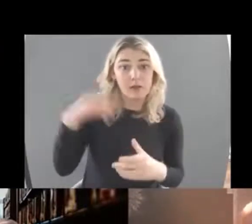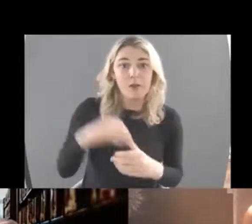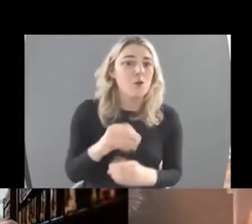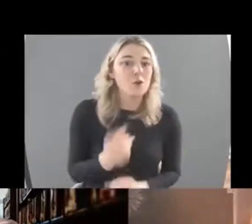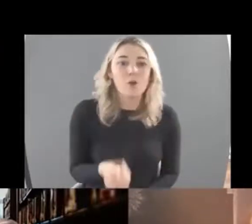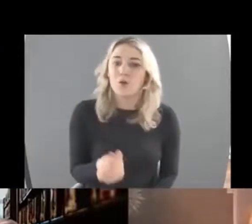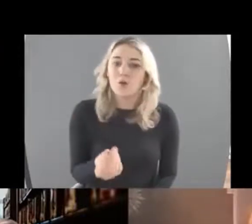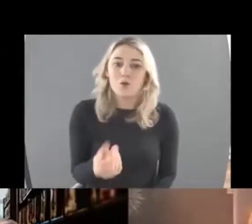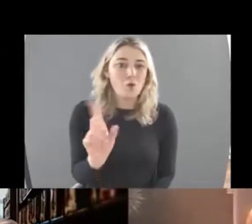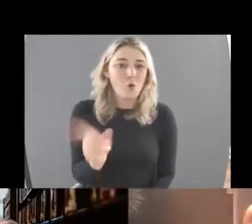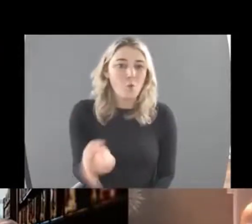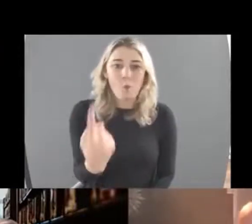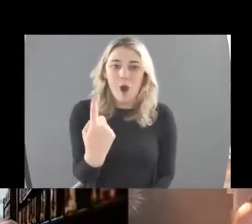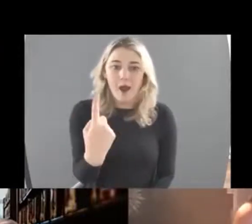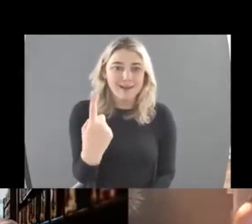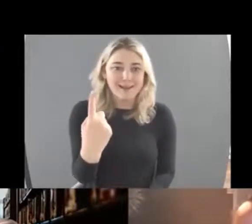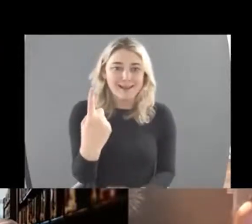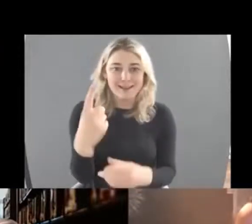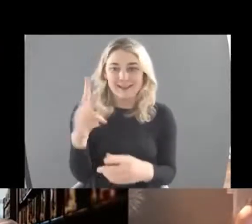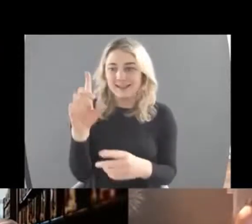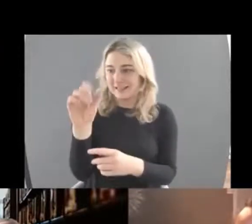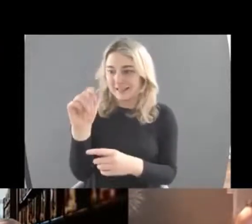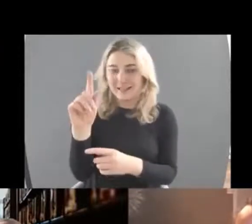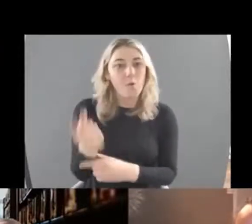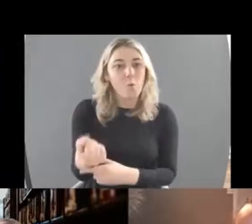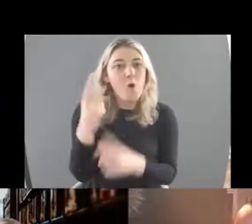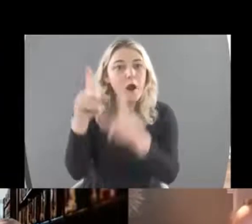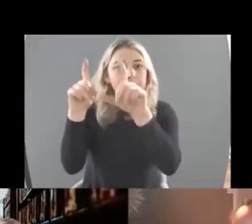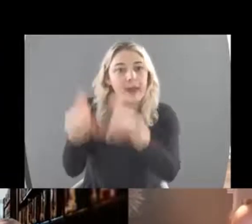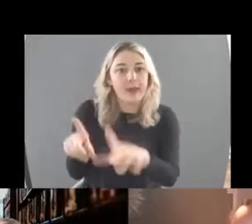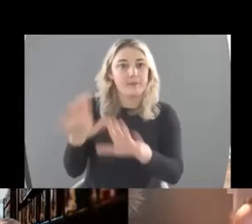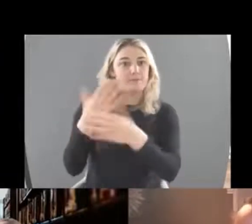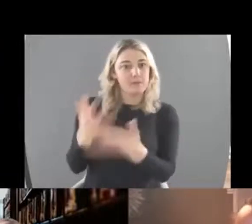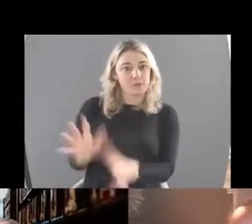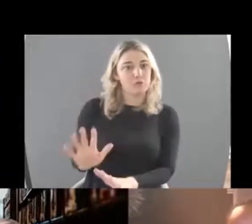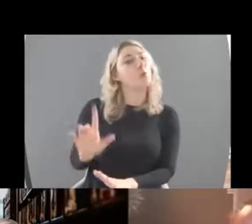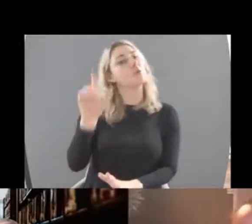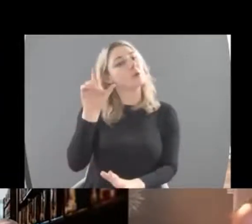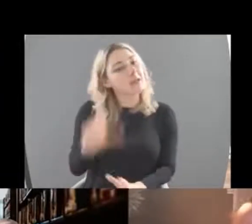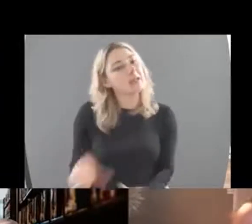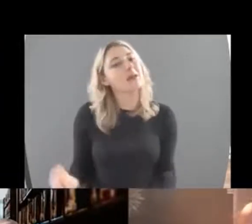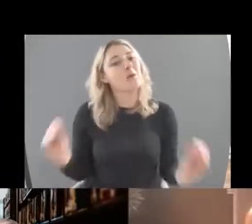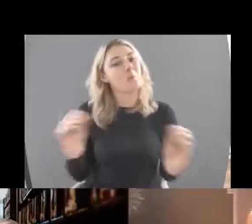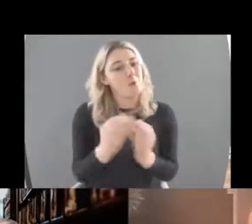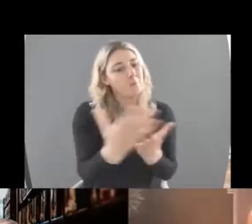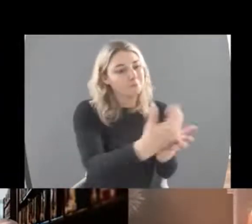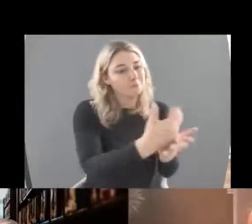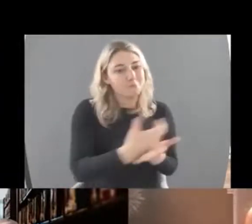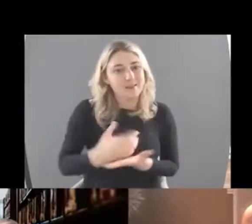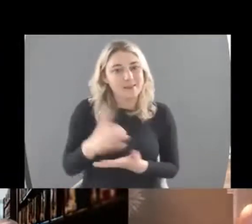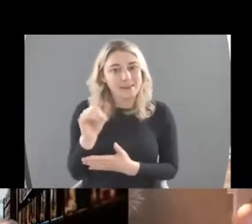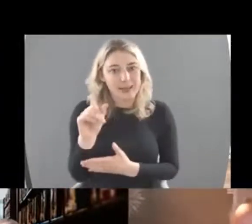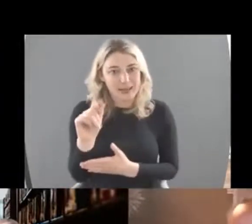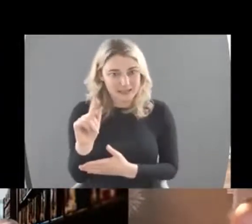assessment, That we don't do one test or one thing to get data and get information and say, Okay, we created a,